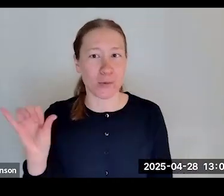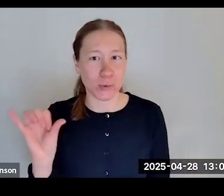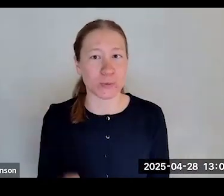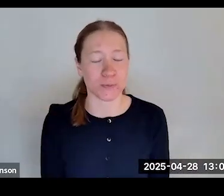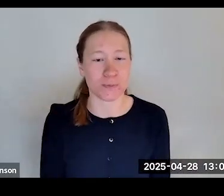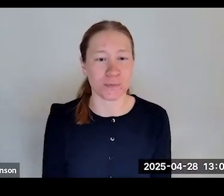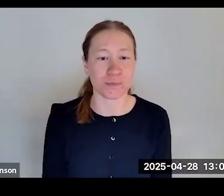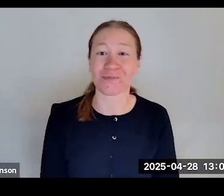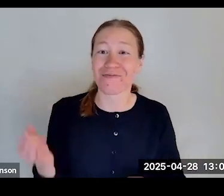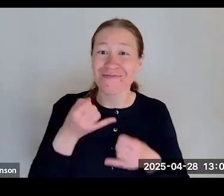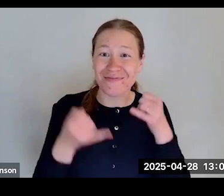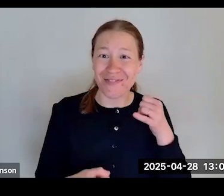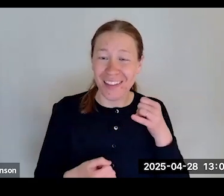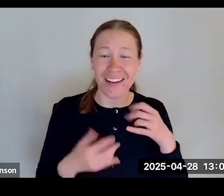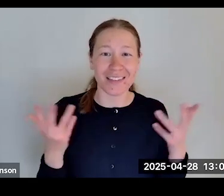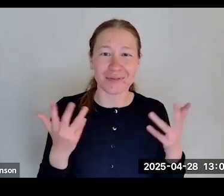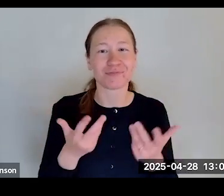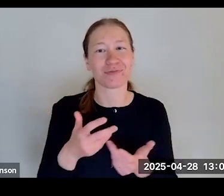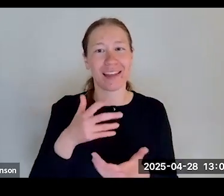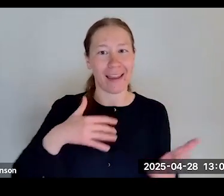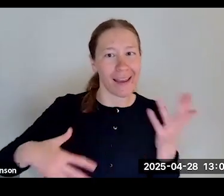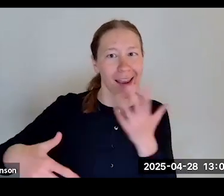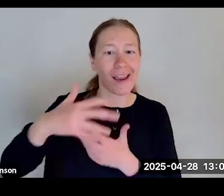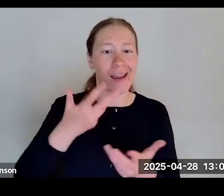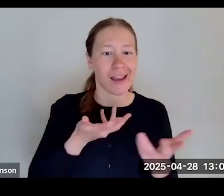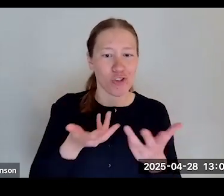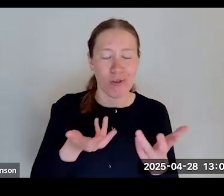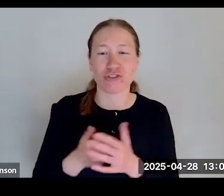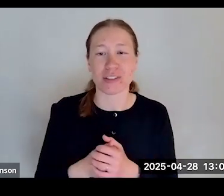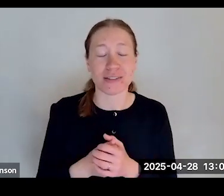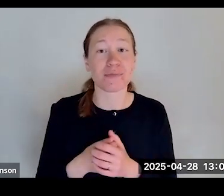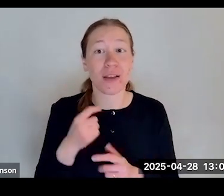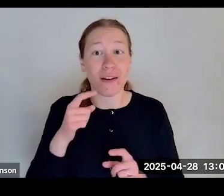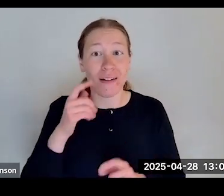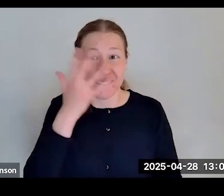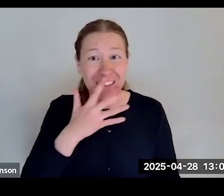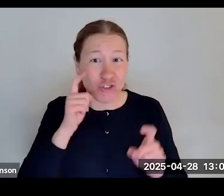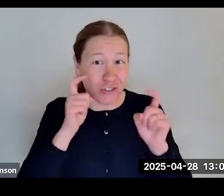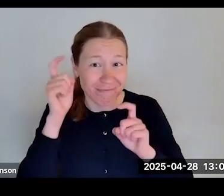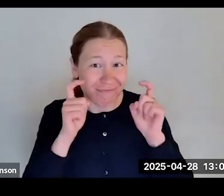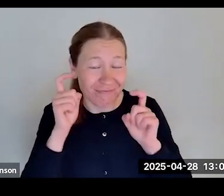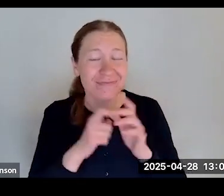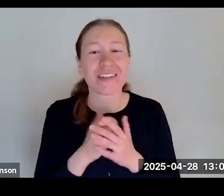And lastly, interactions of our social environment, so facial expressions. Some people may be more expressive